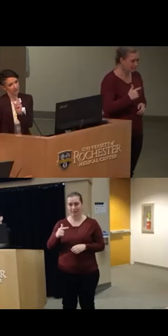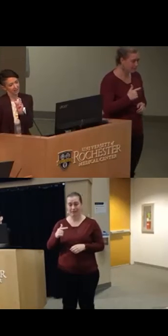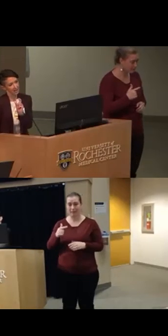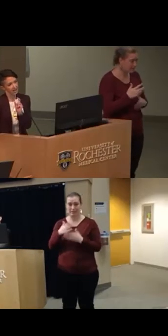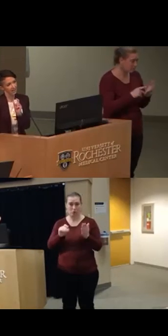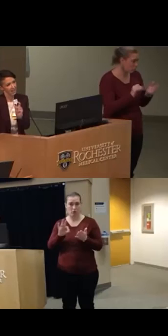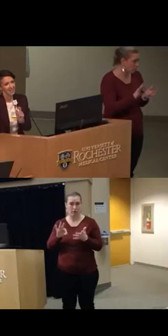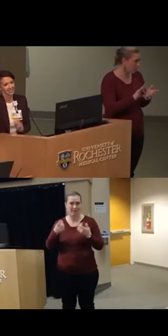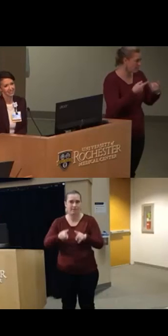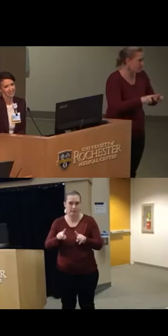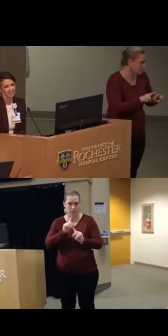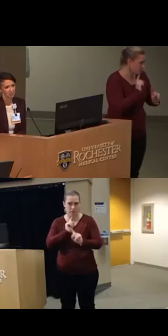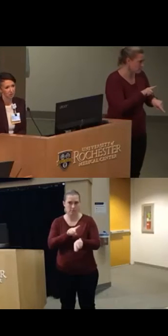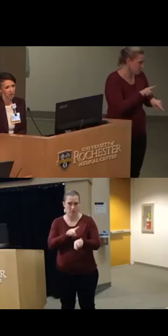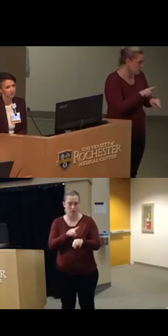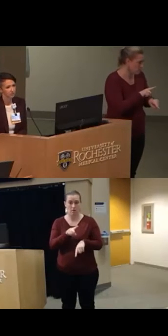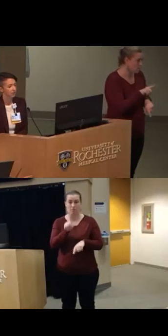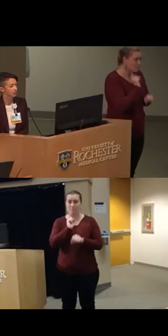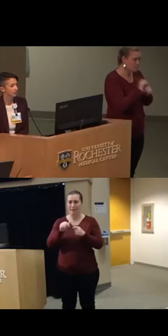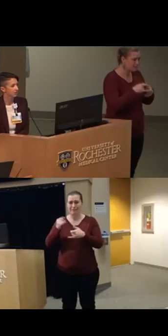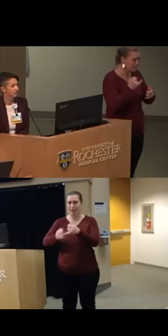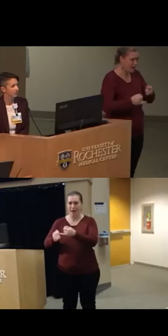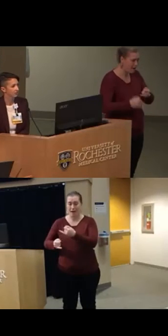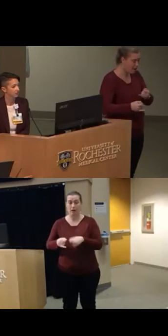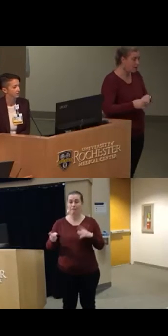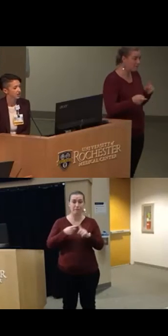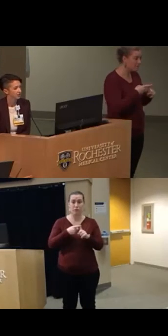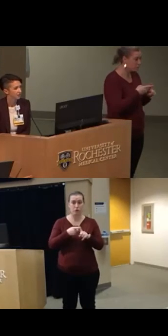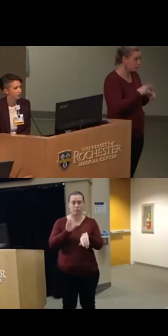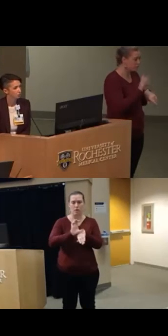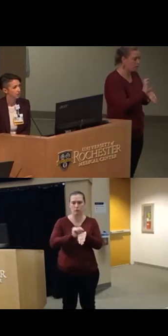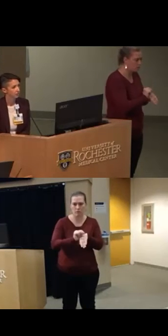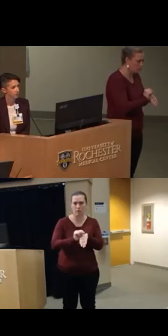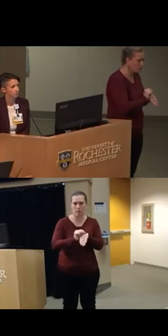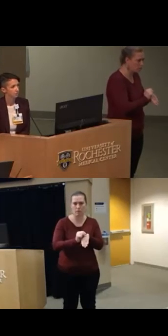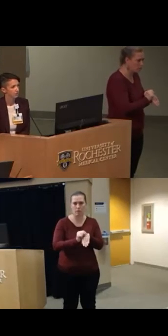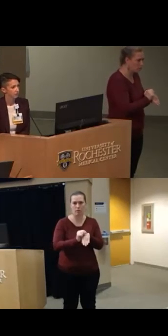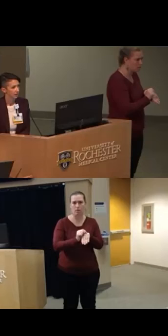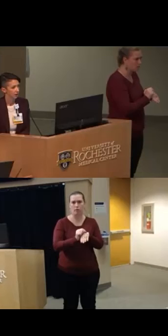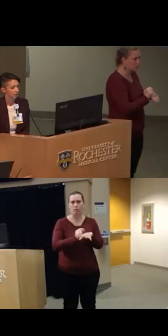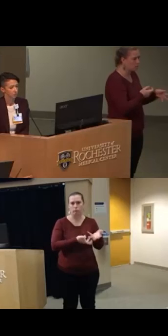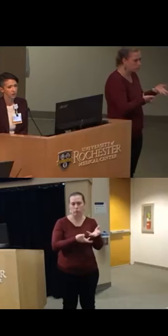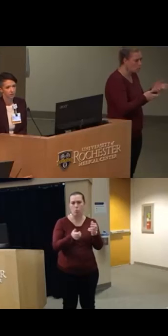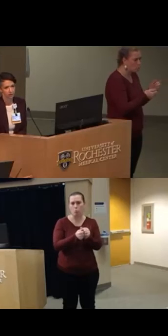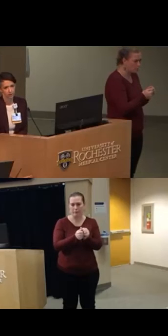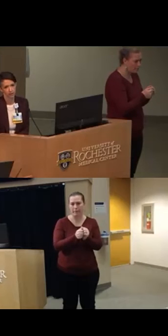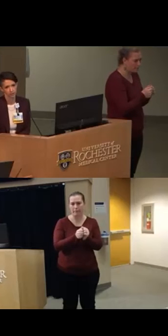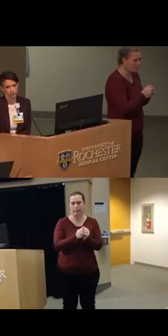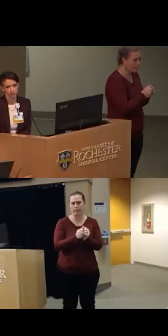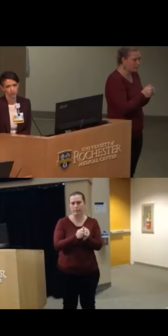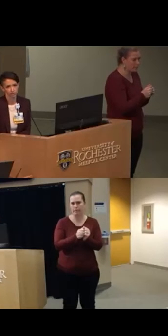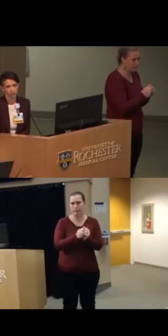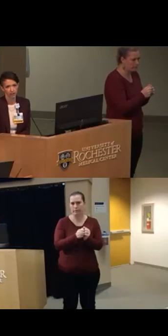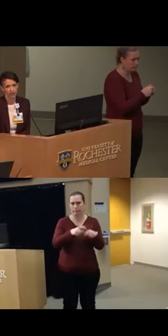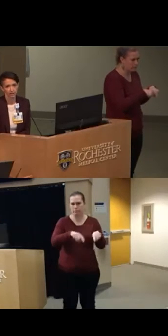the uh the end what happens first is consultation with leadership um when a crisis occurs right and